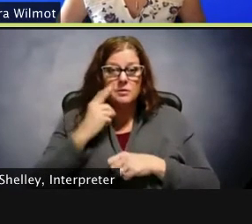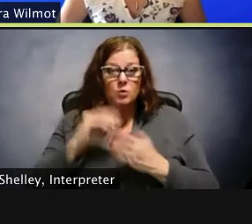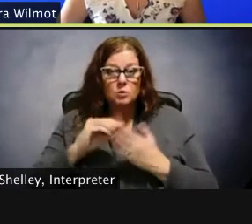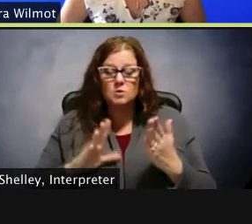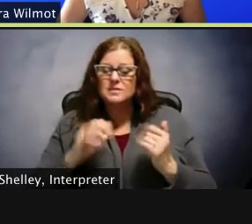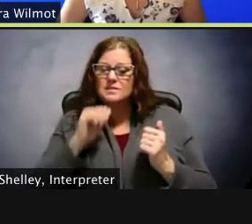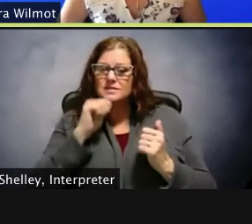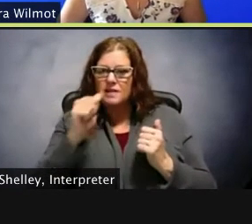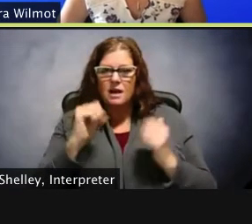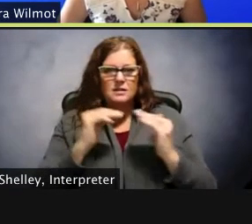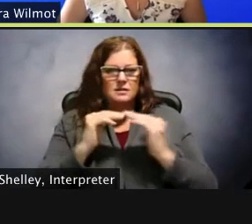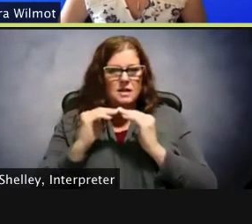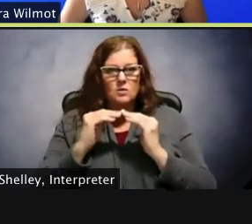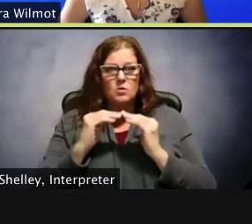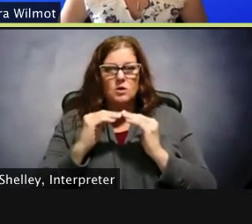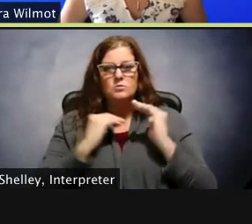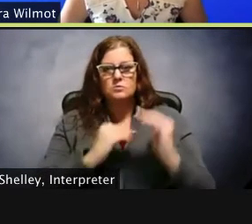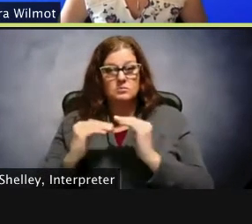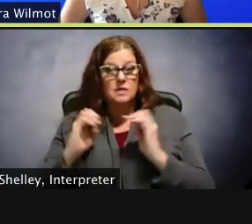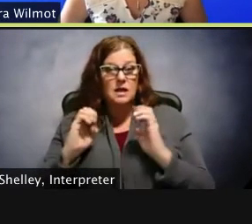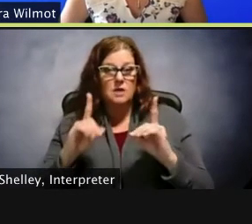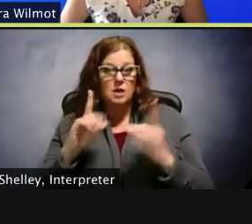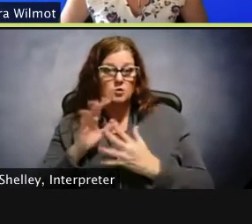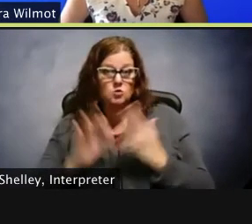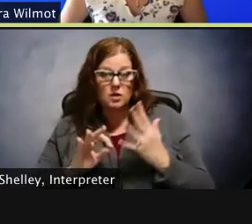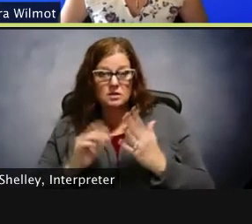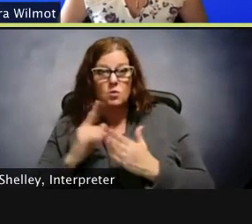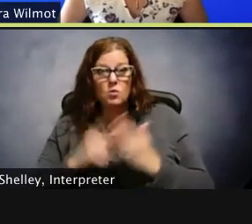to restricting educational choices to what is offered in the district.